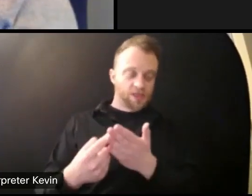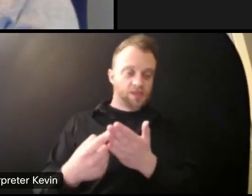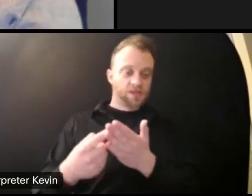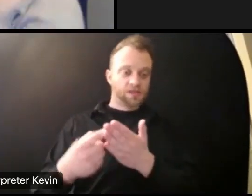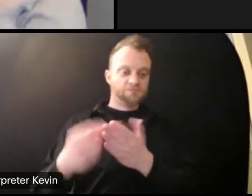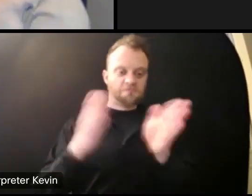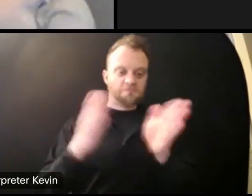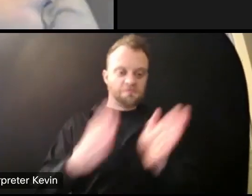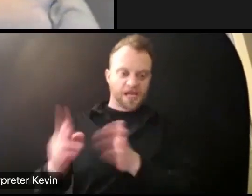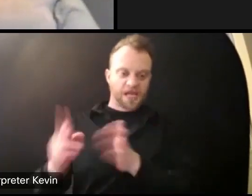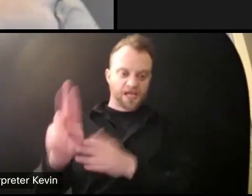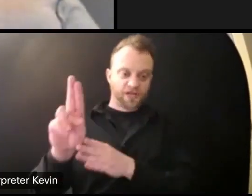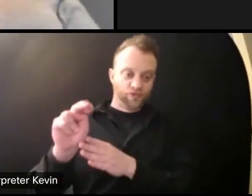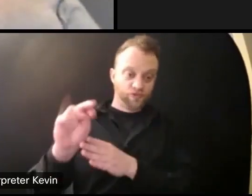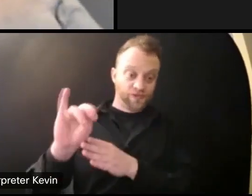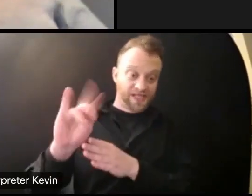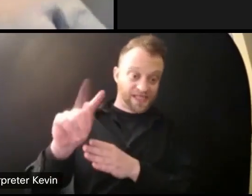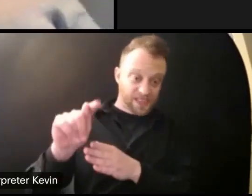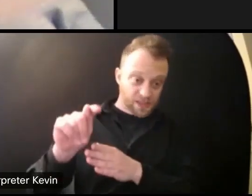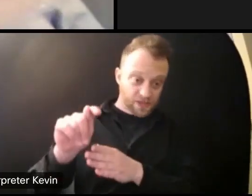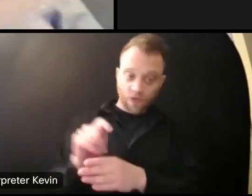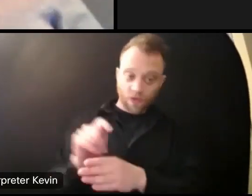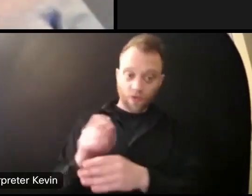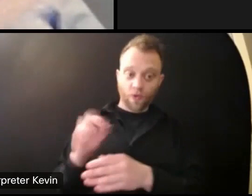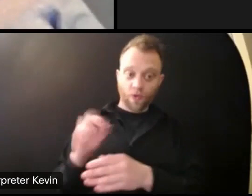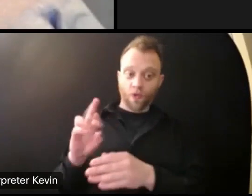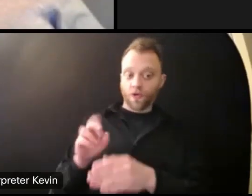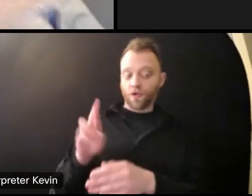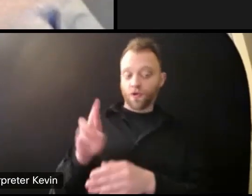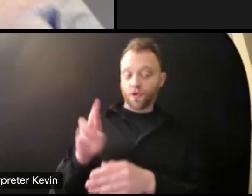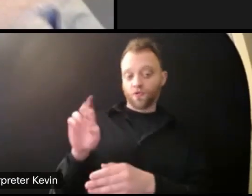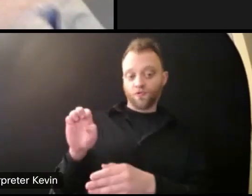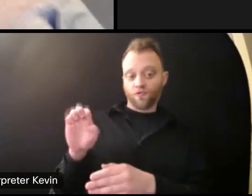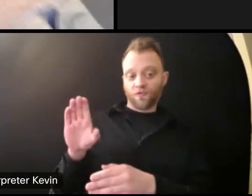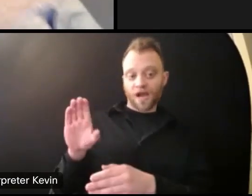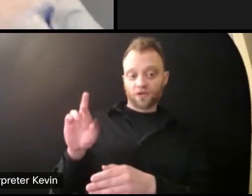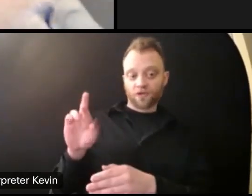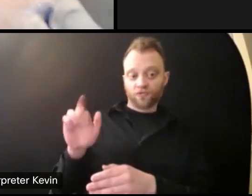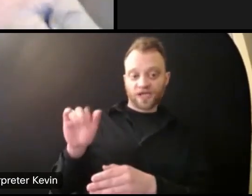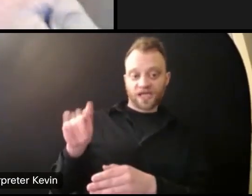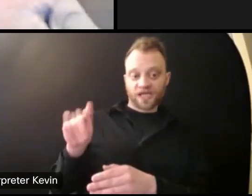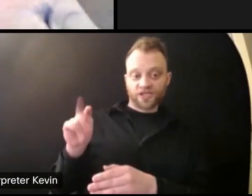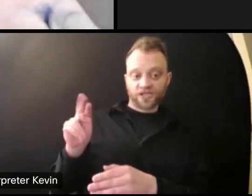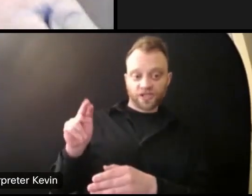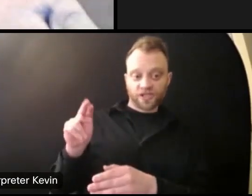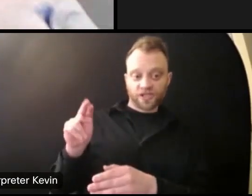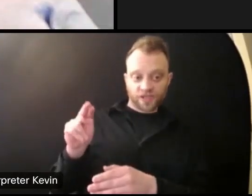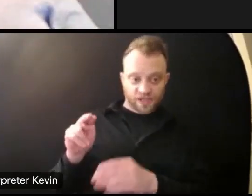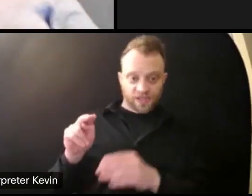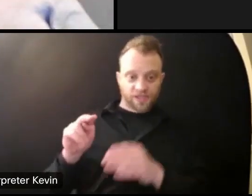So there are multiple ways to get the input from your neighbors. You can have a monthly meeting,